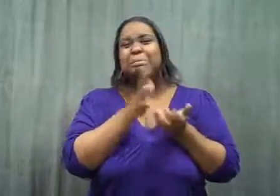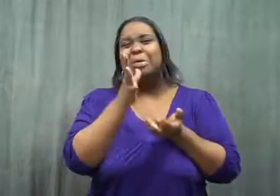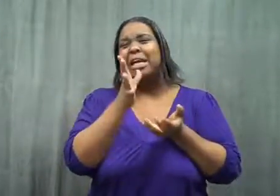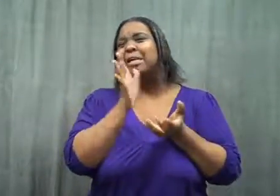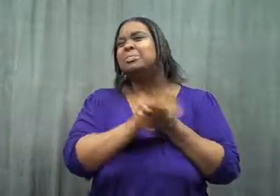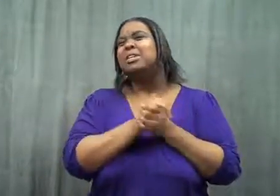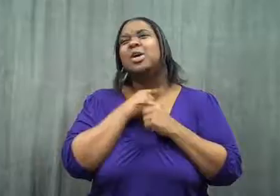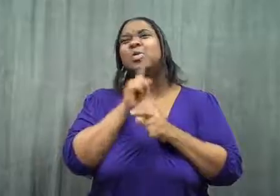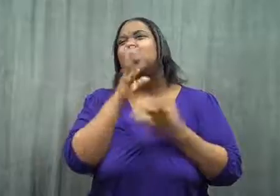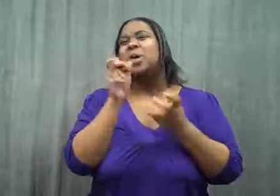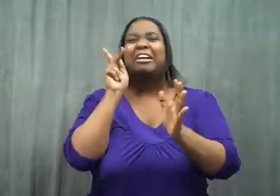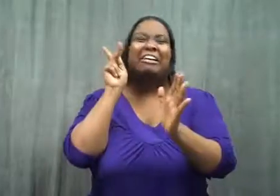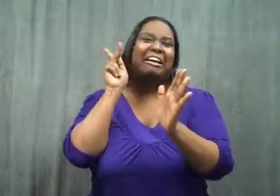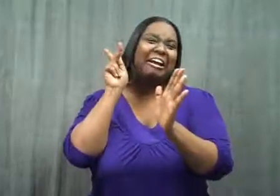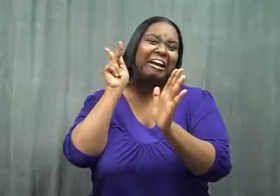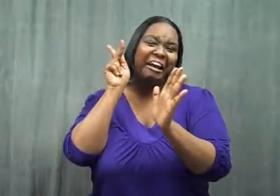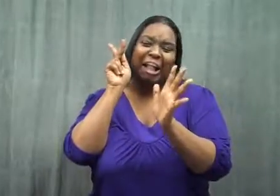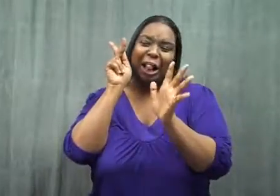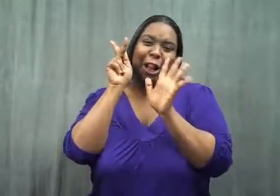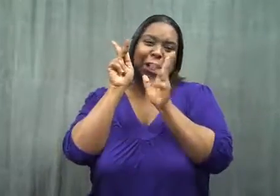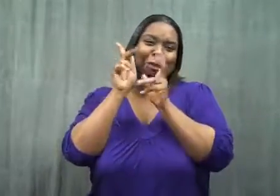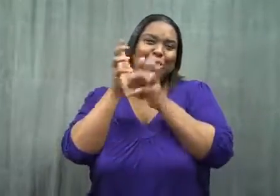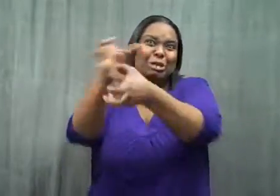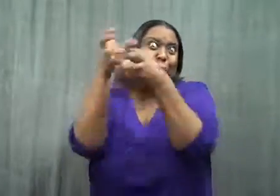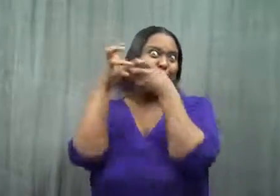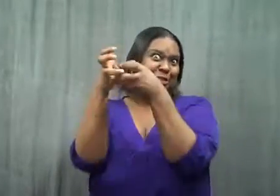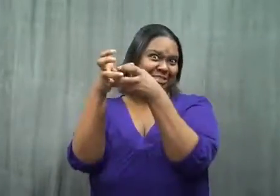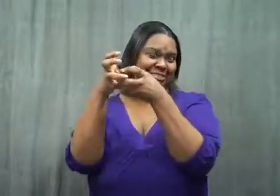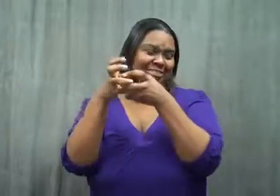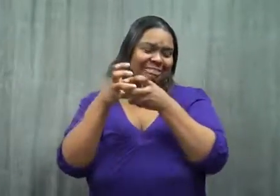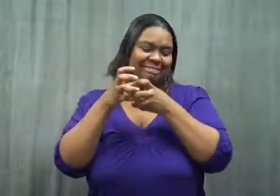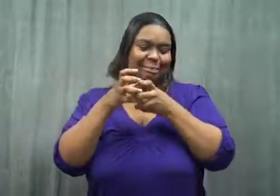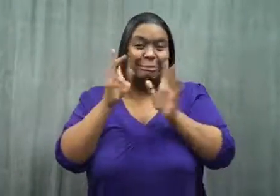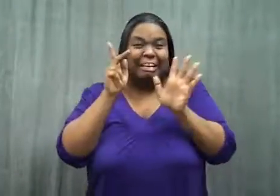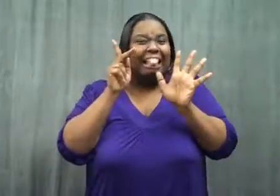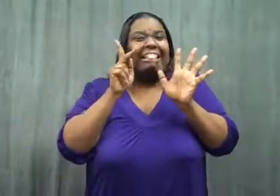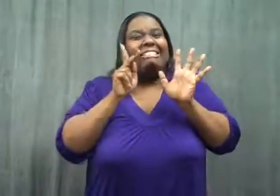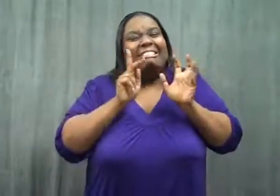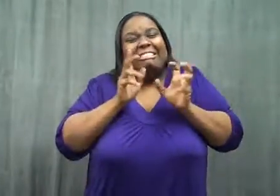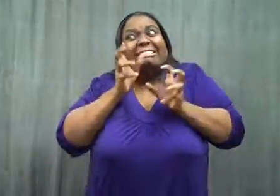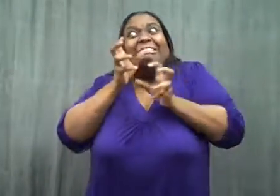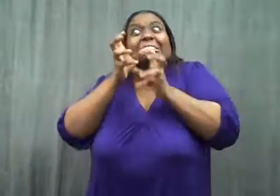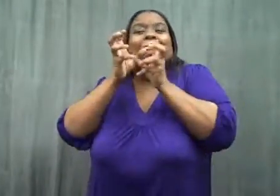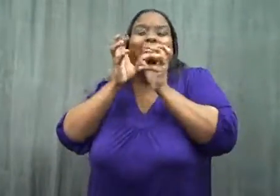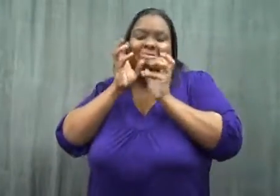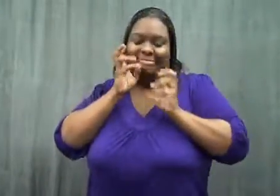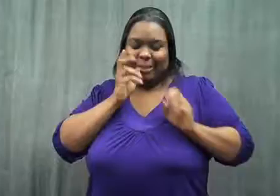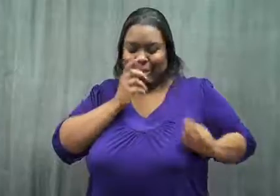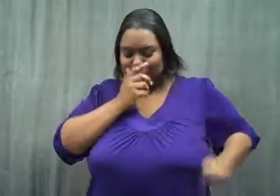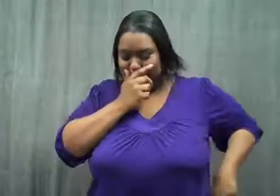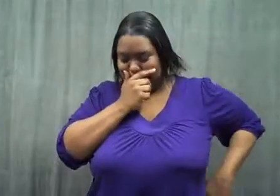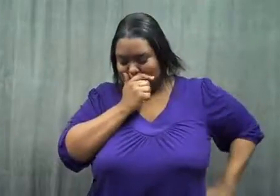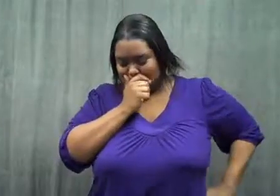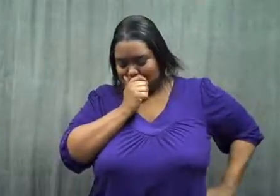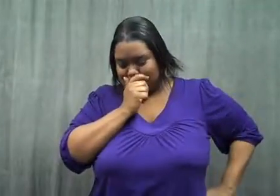I don't want to kill mom, but choke her!